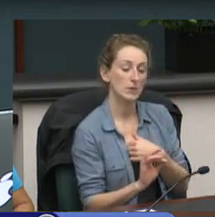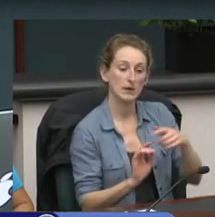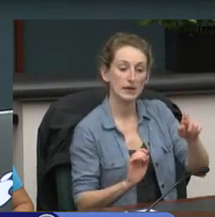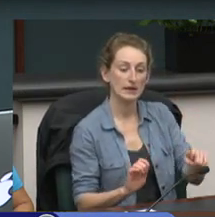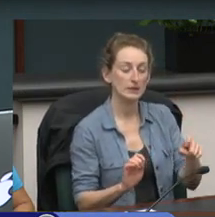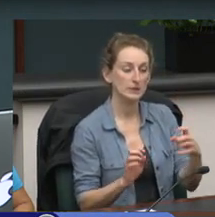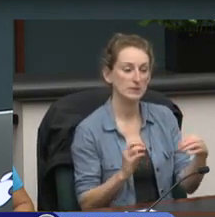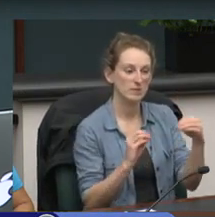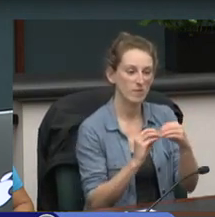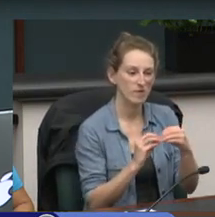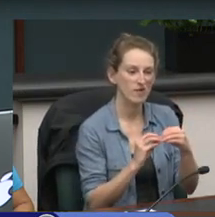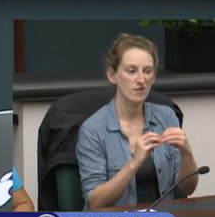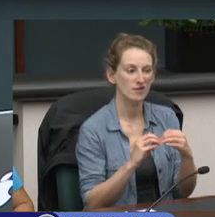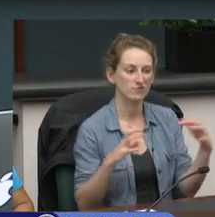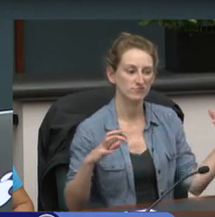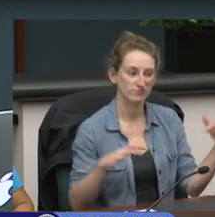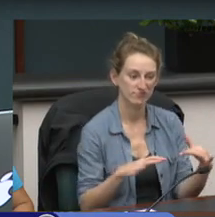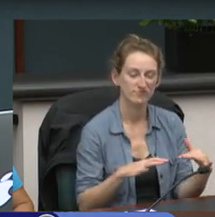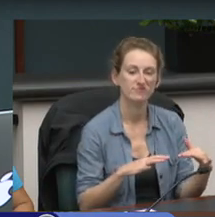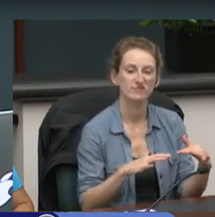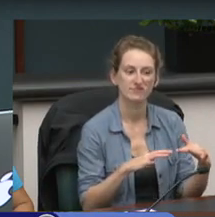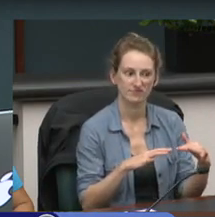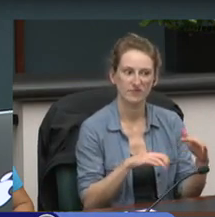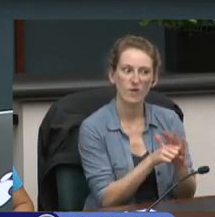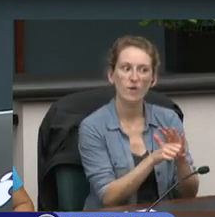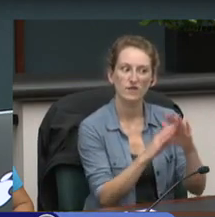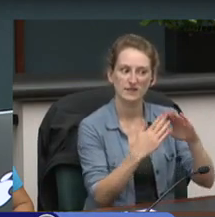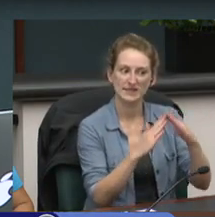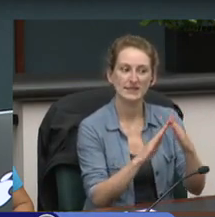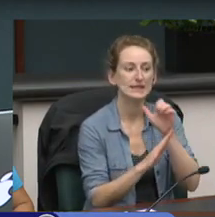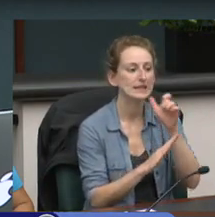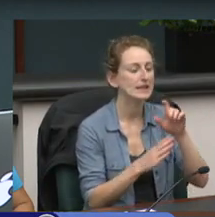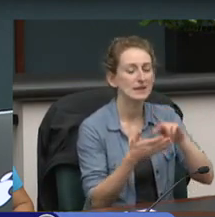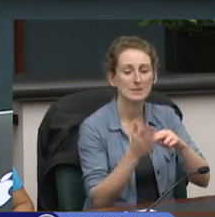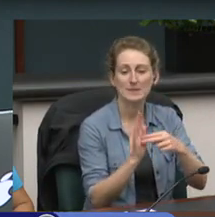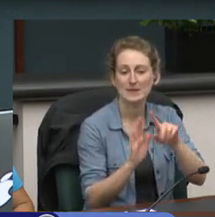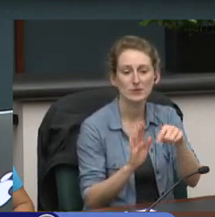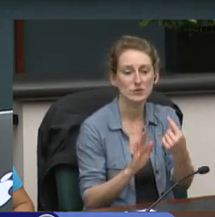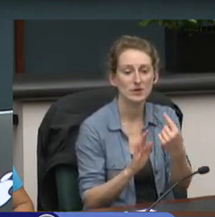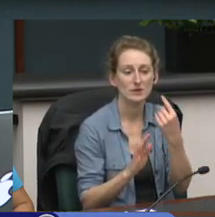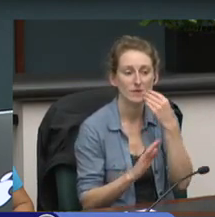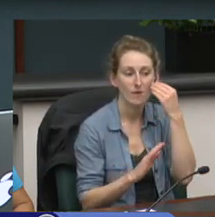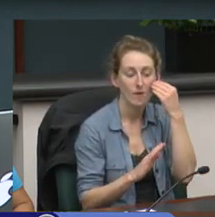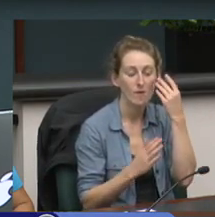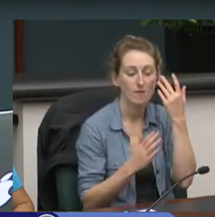sort of making residential subdivisions denser it also means creating more